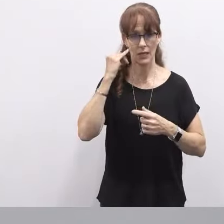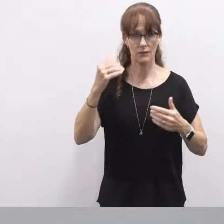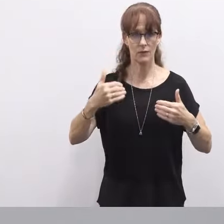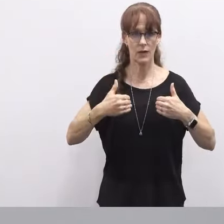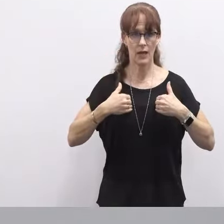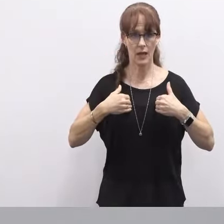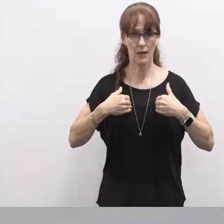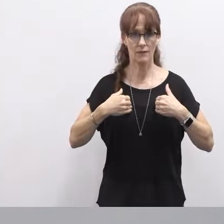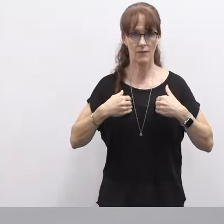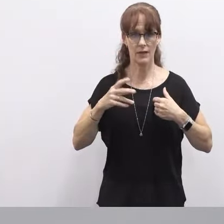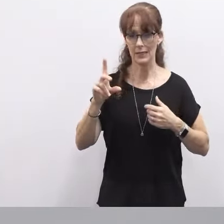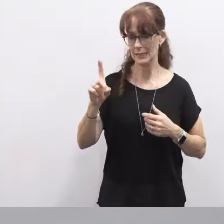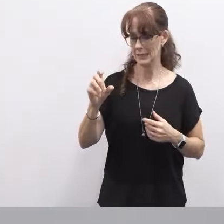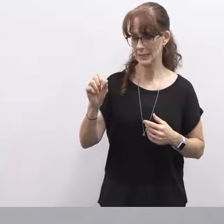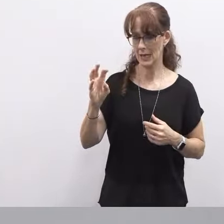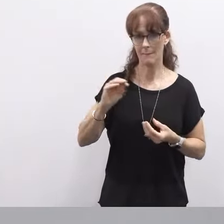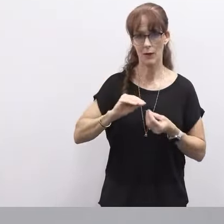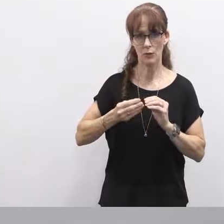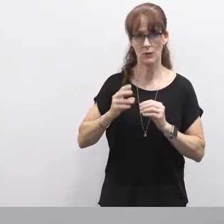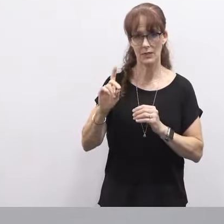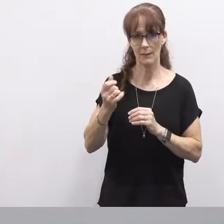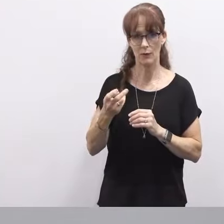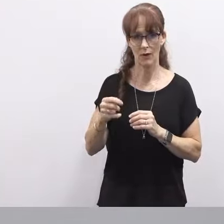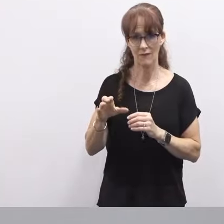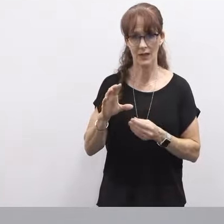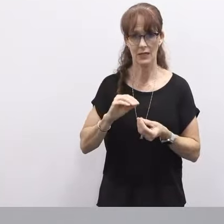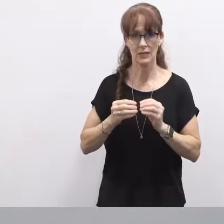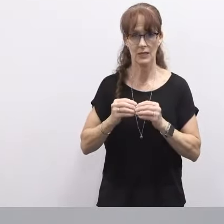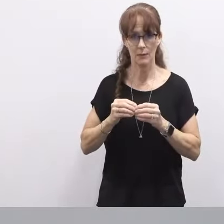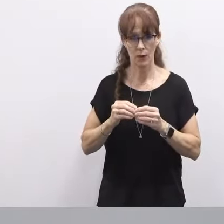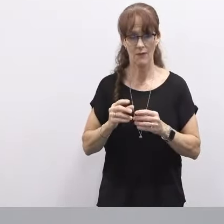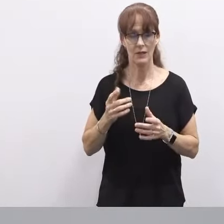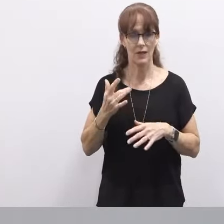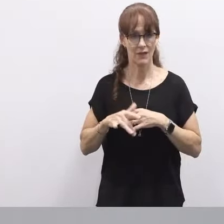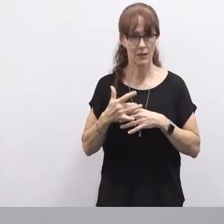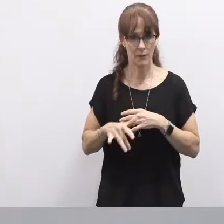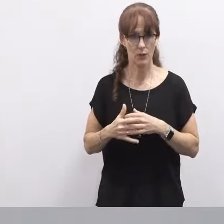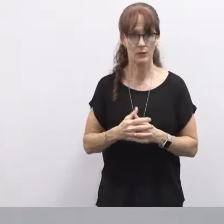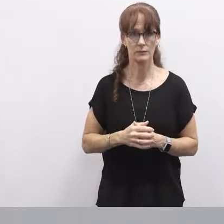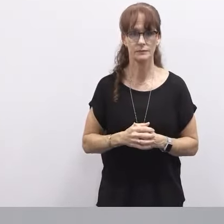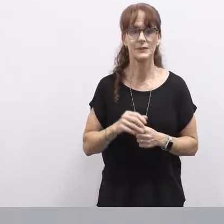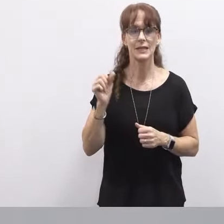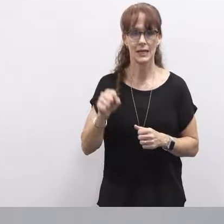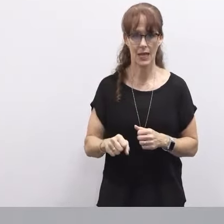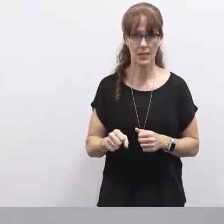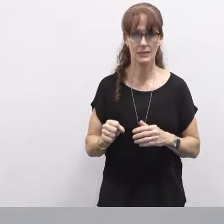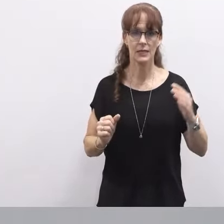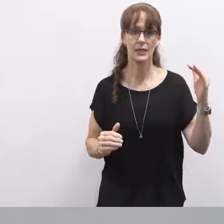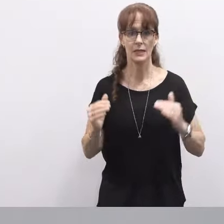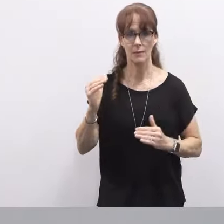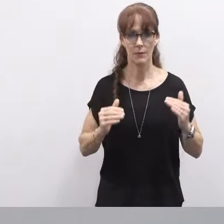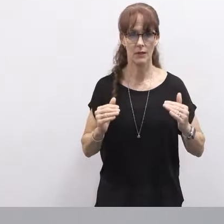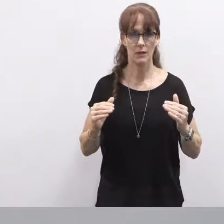the demographic data available and we have had the demographic data available. So yes, we need a balance and total population